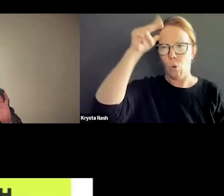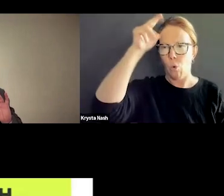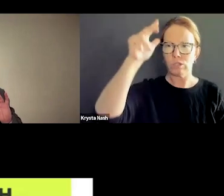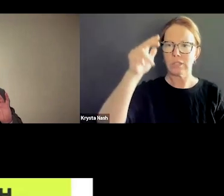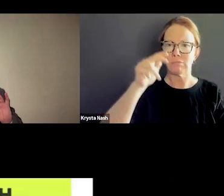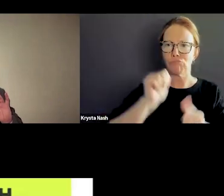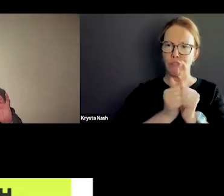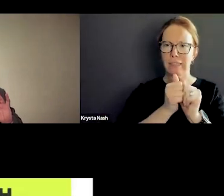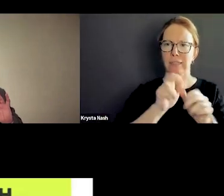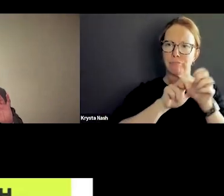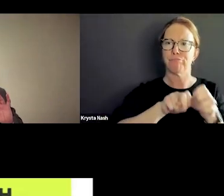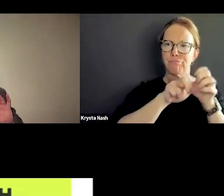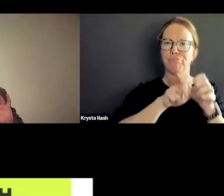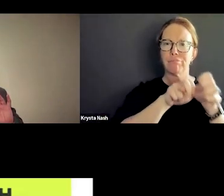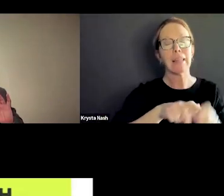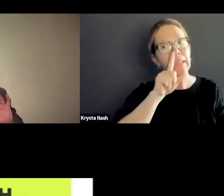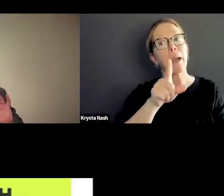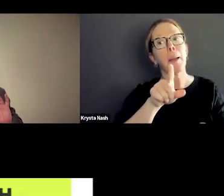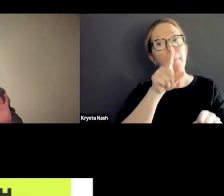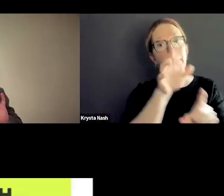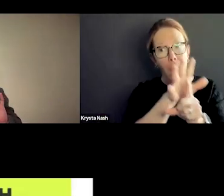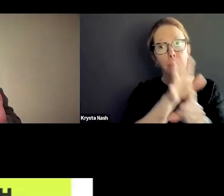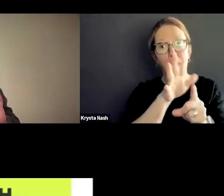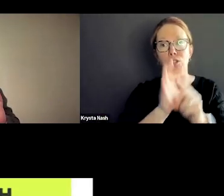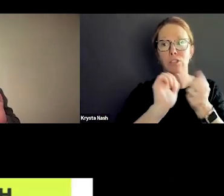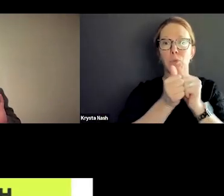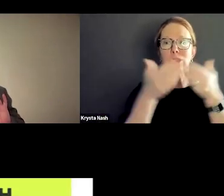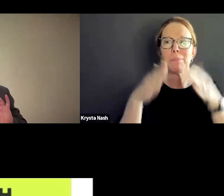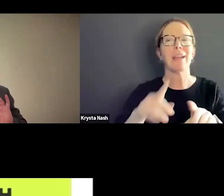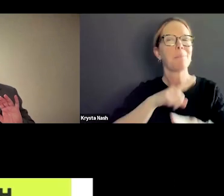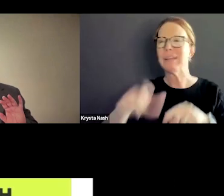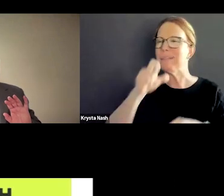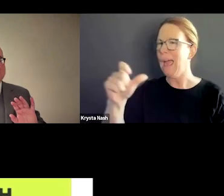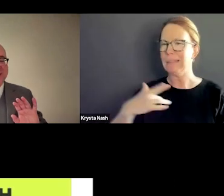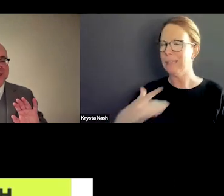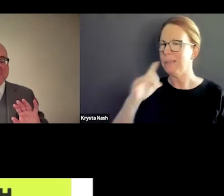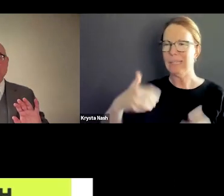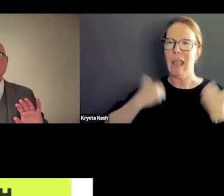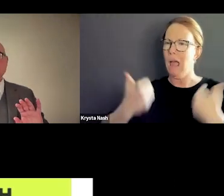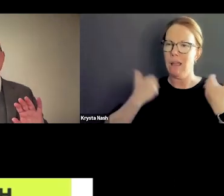a popular form of sports betting, but not normally with younger age samples. Between 18 and 29.